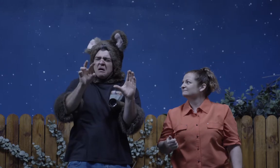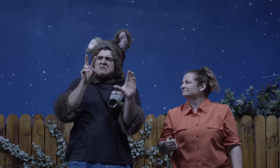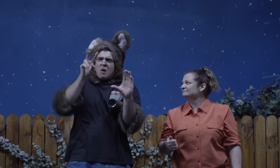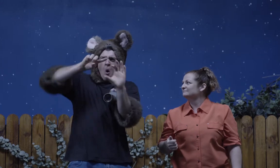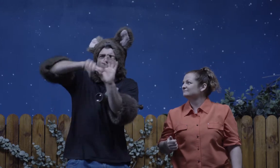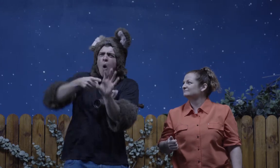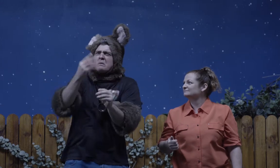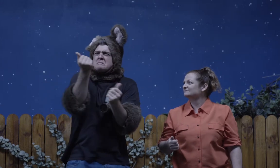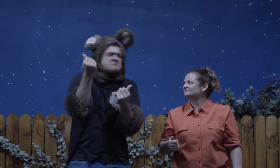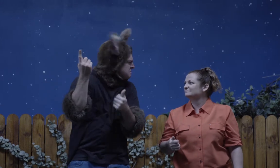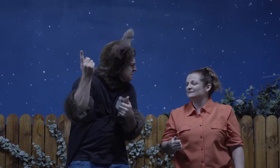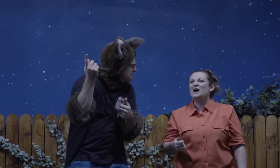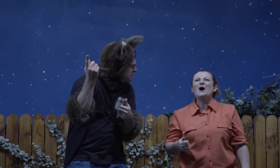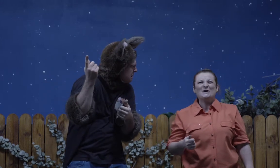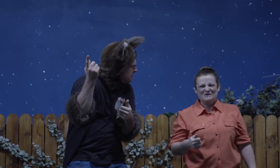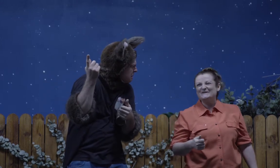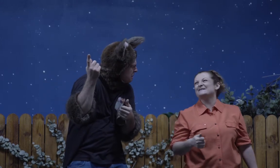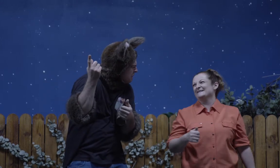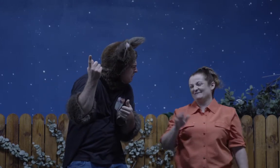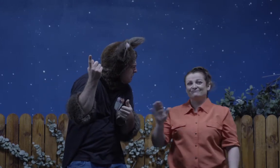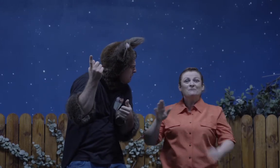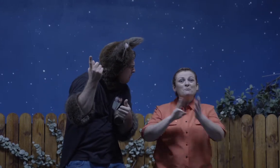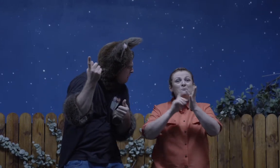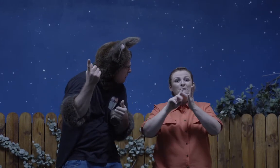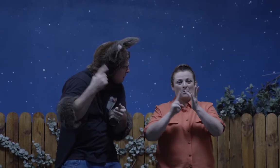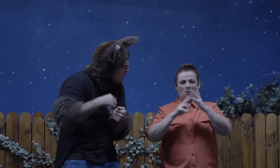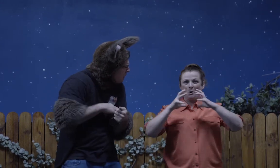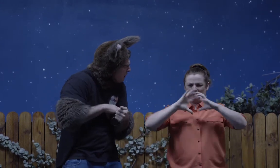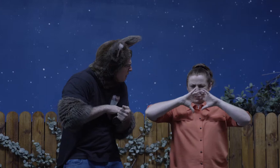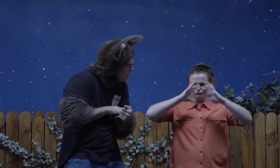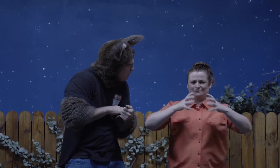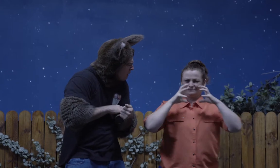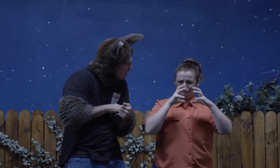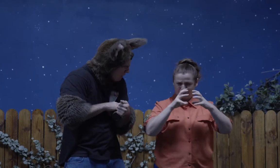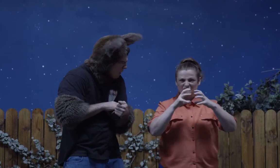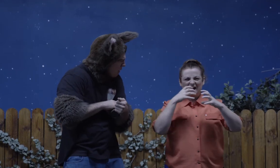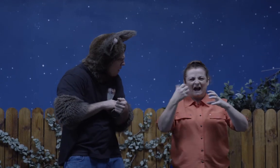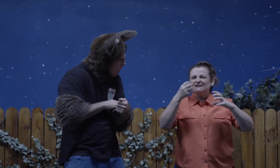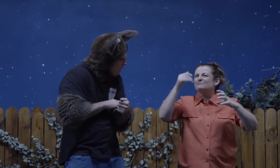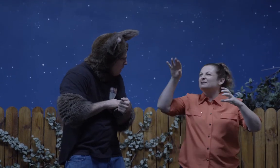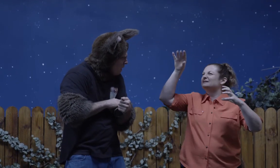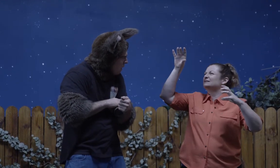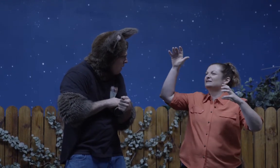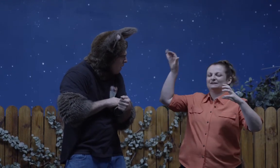Hmm. They look like holes. Oh, yes. Well, the moon is round.